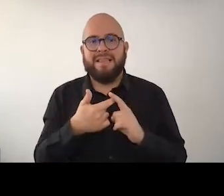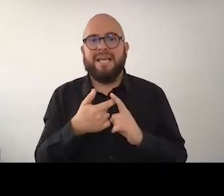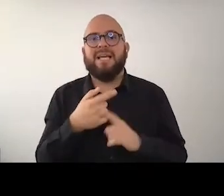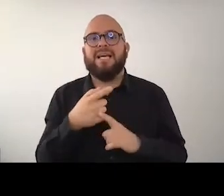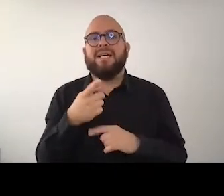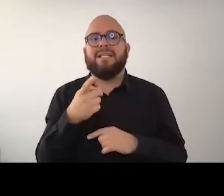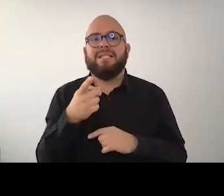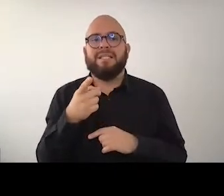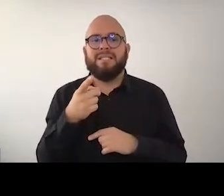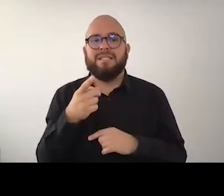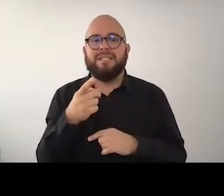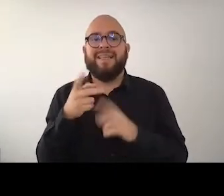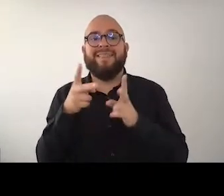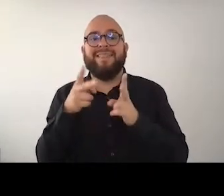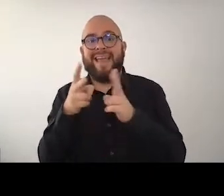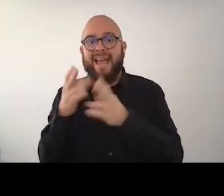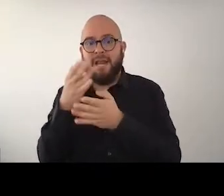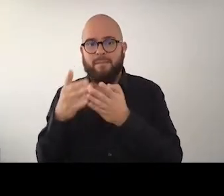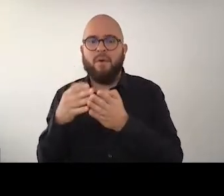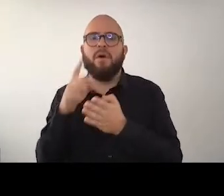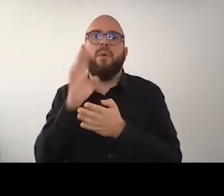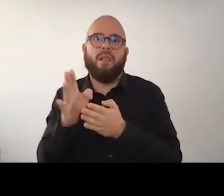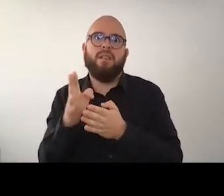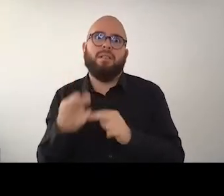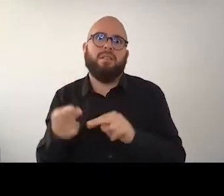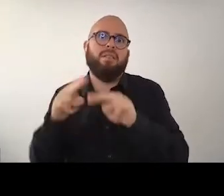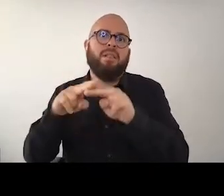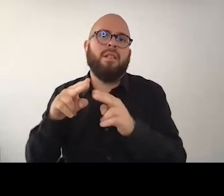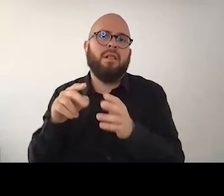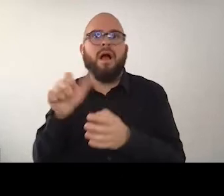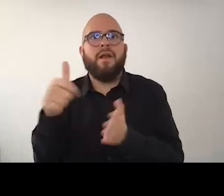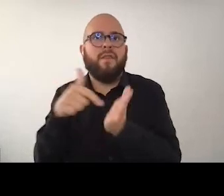but they do count as one for use purposes. So let me give you an example.